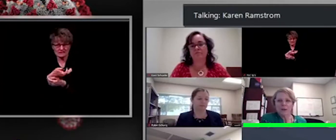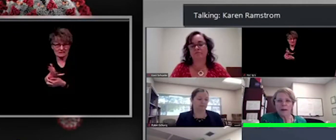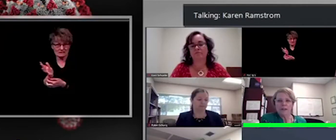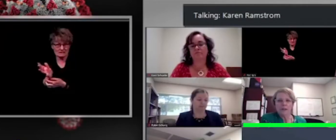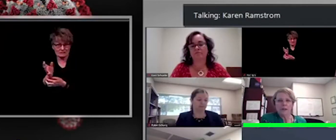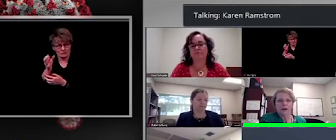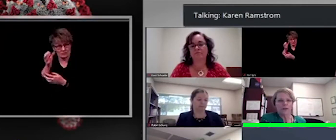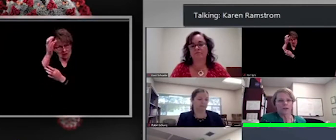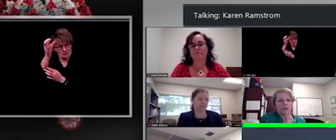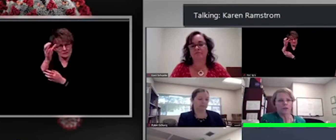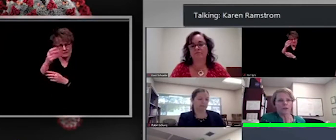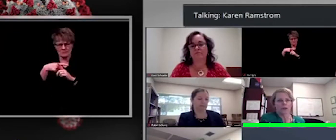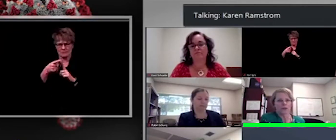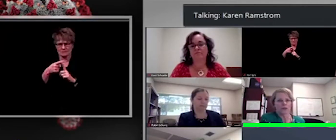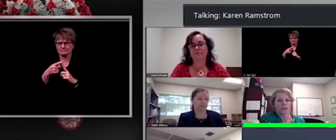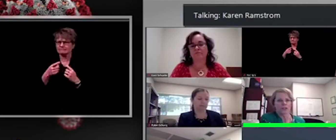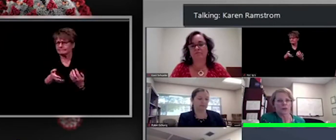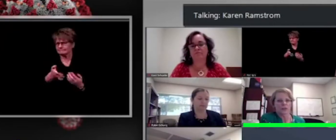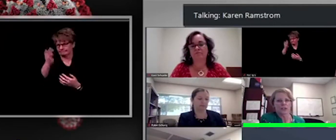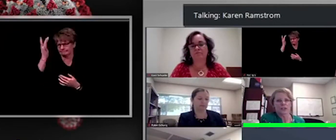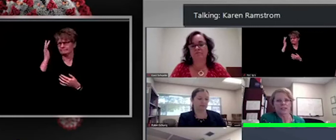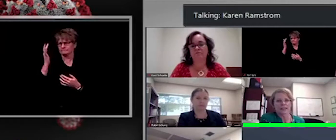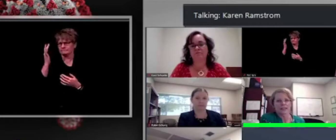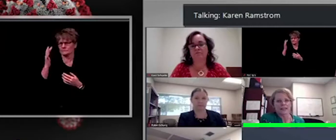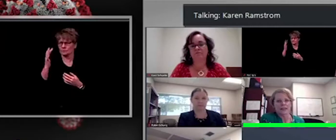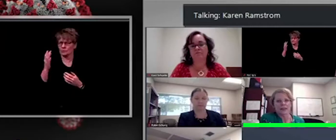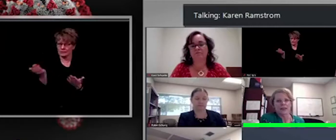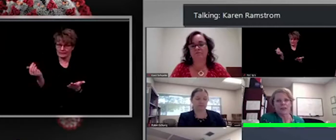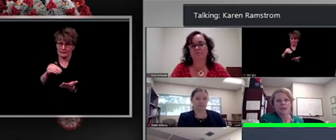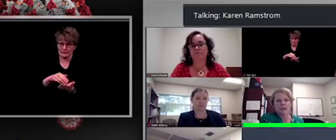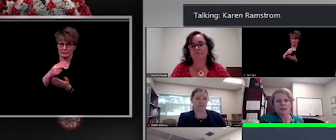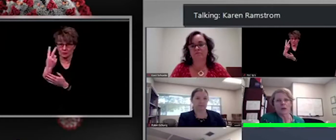a reminder about these two fundamental strategies, prevention and testing. These are going to